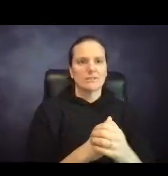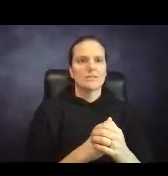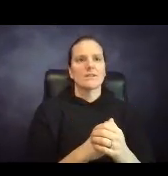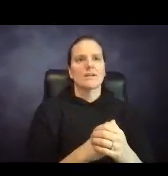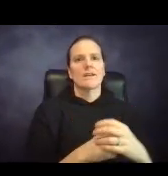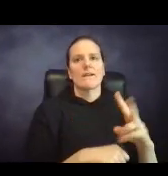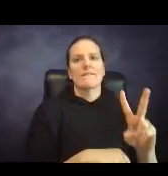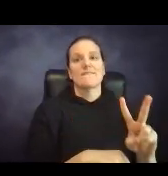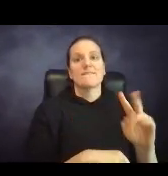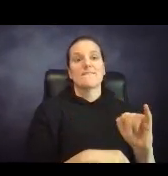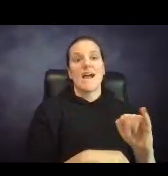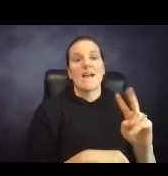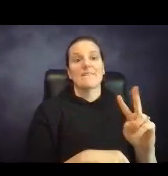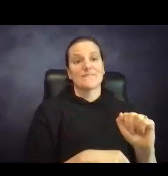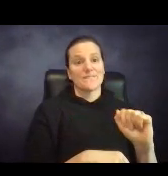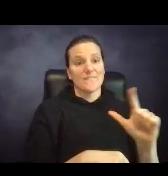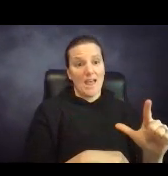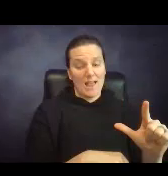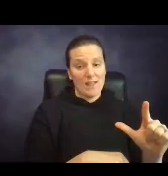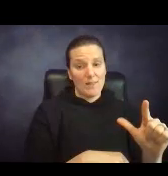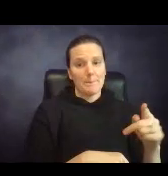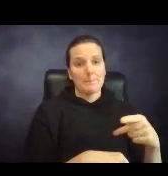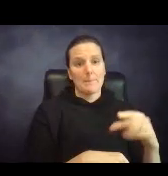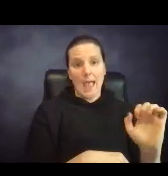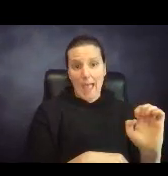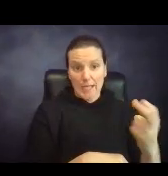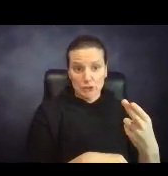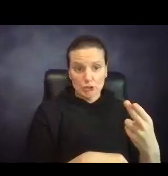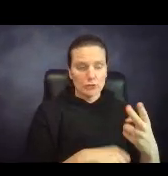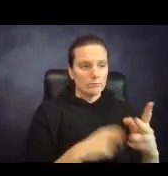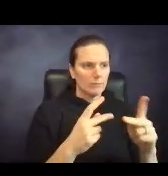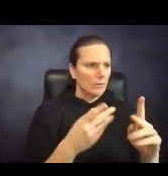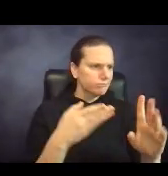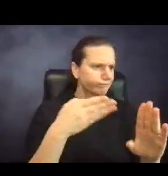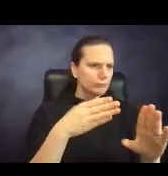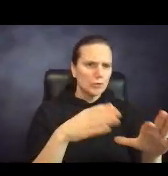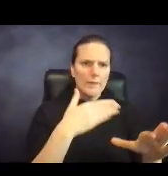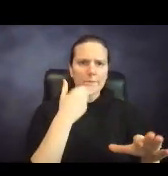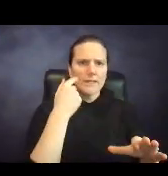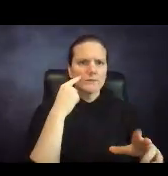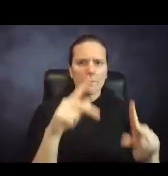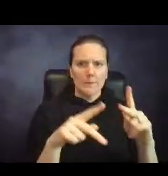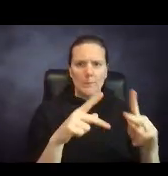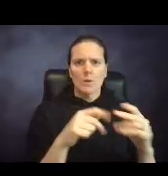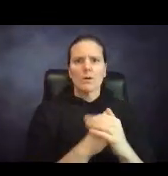It's the one that seems to do the best for most people. Like they get, I get target values on their labs